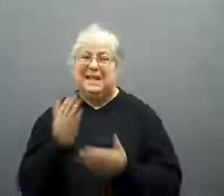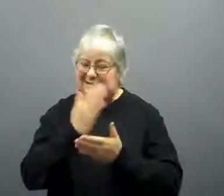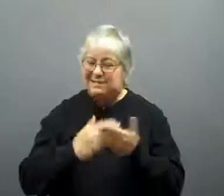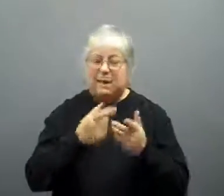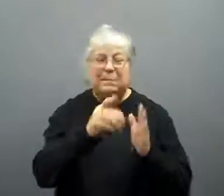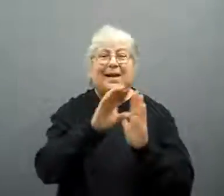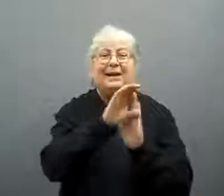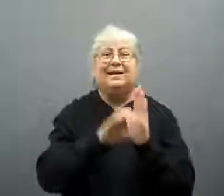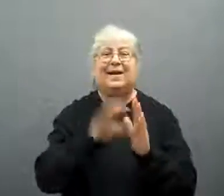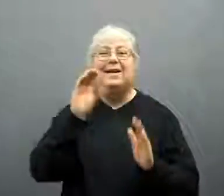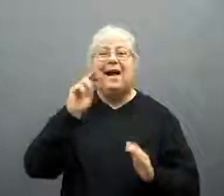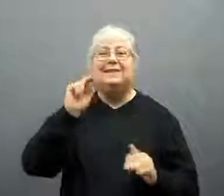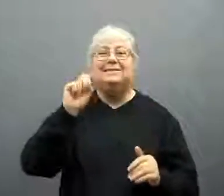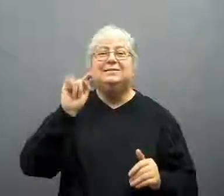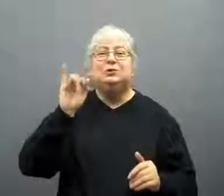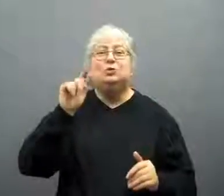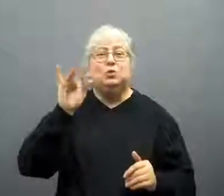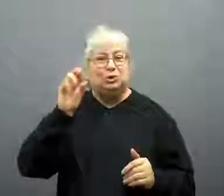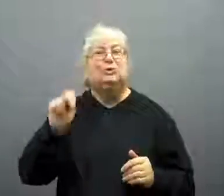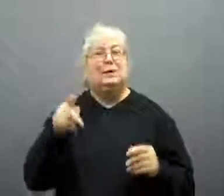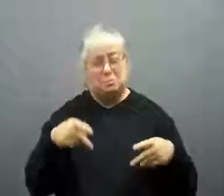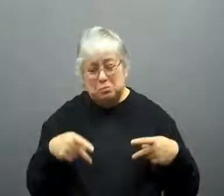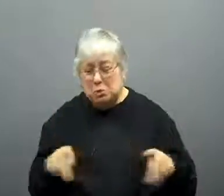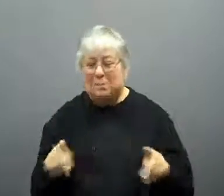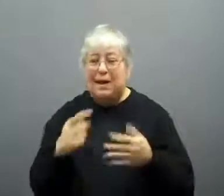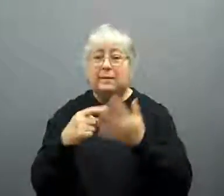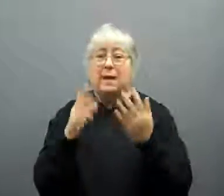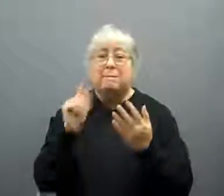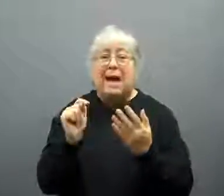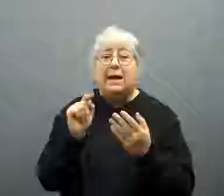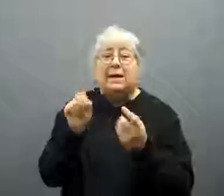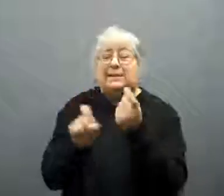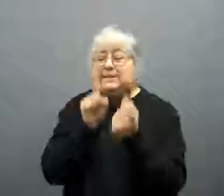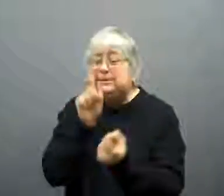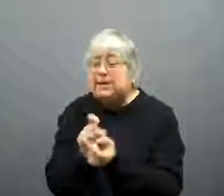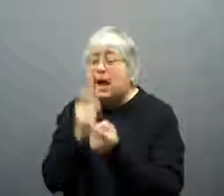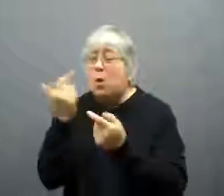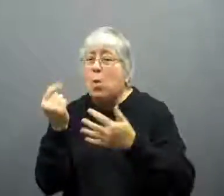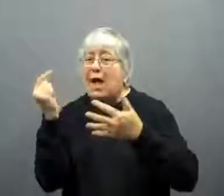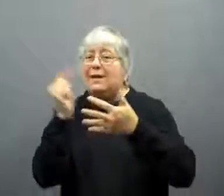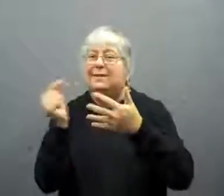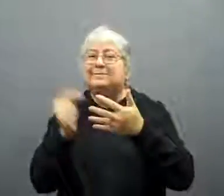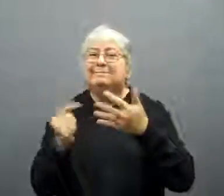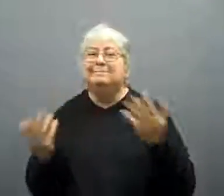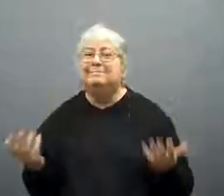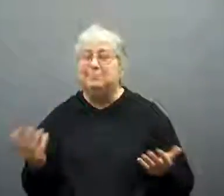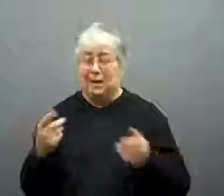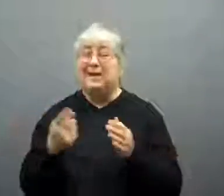The Constitution has provisons, but there are no specifics.